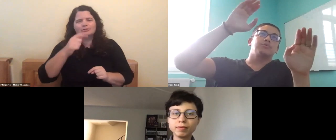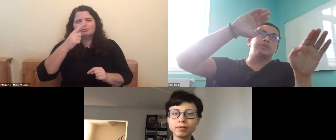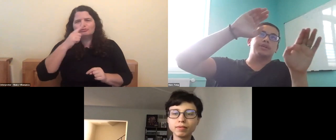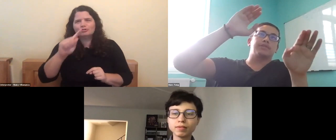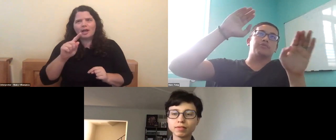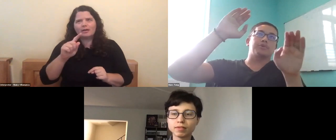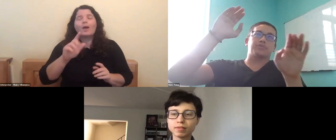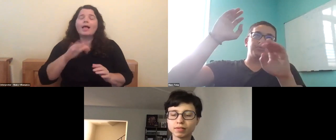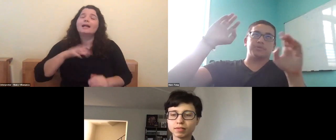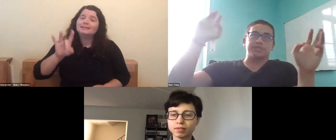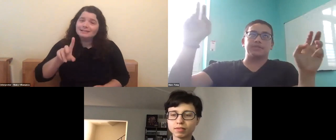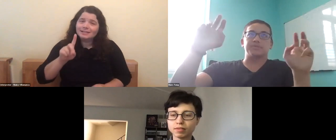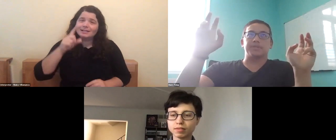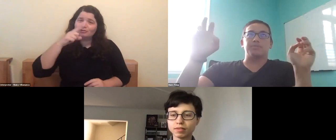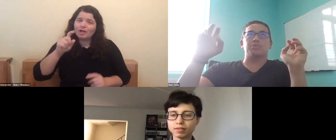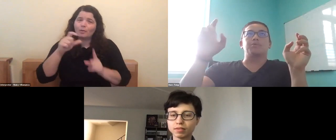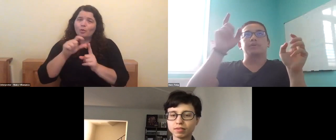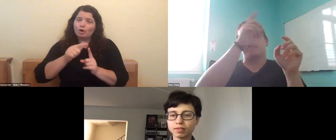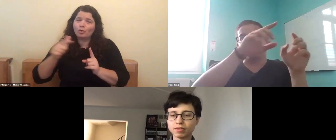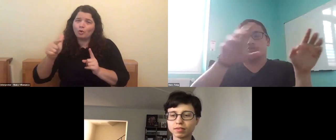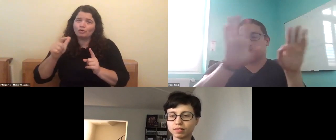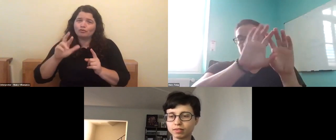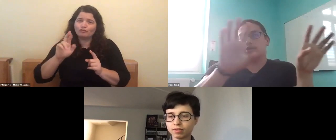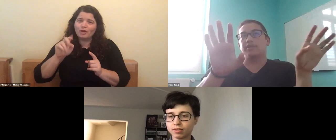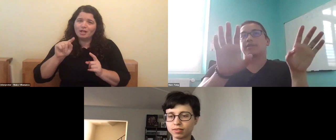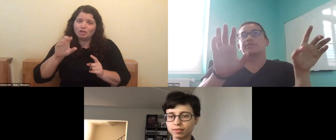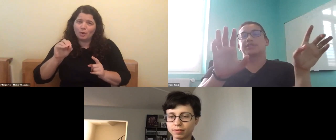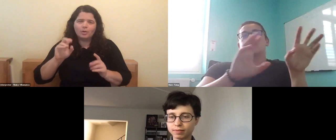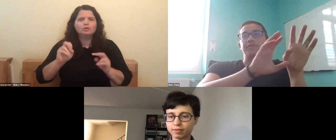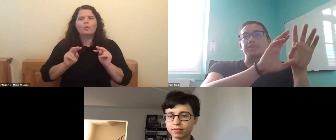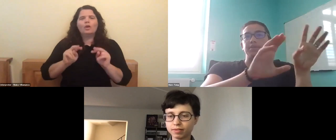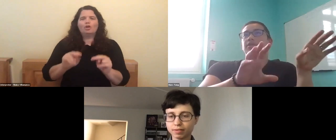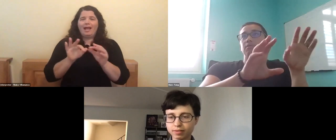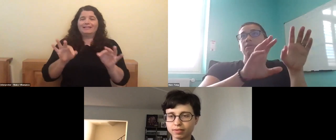we get in terms of sentence number just looking at it the same way we did here